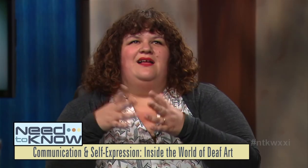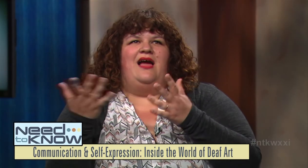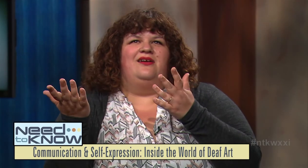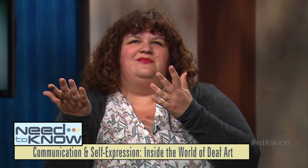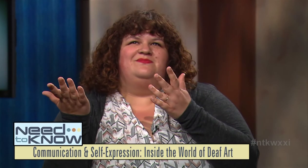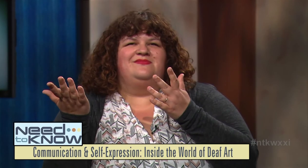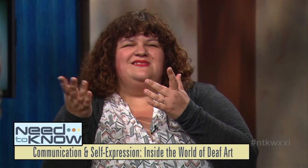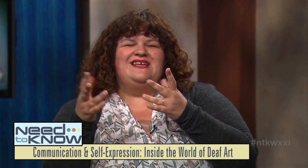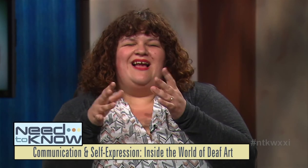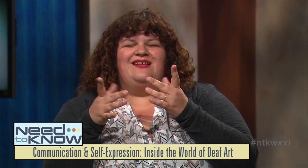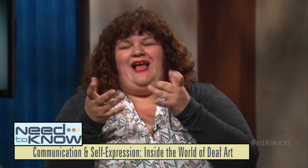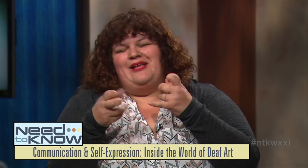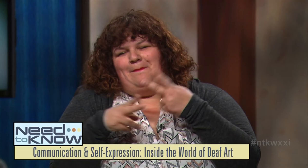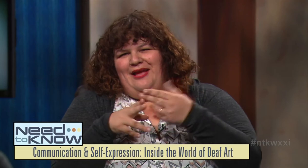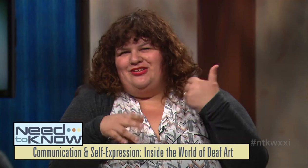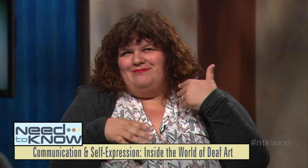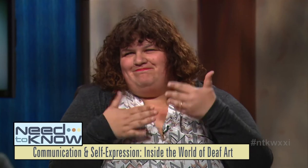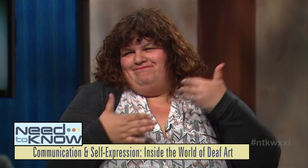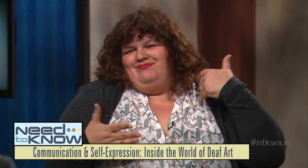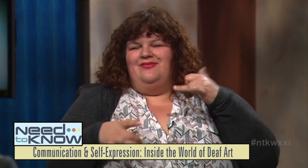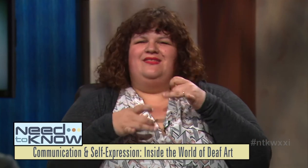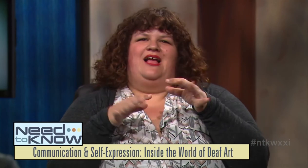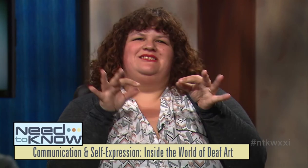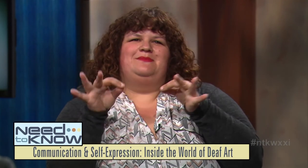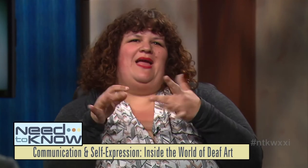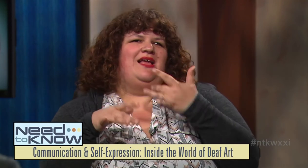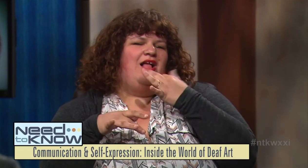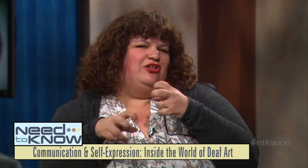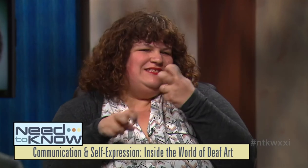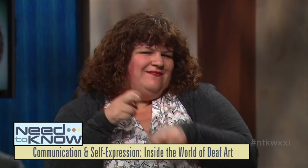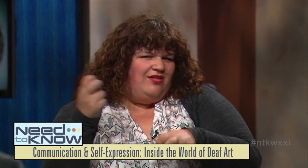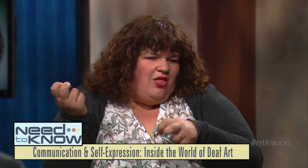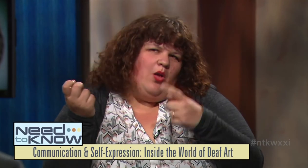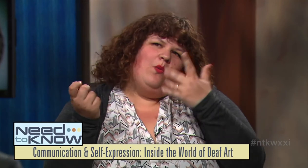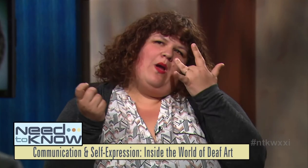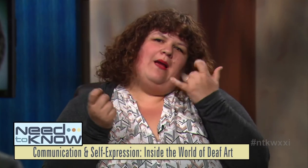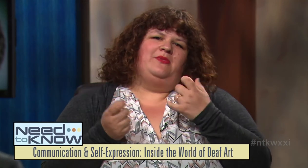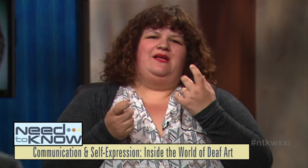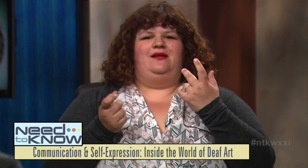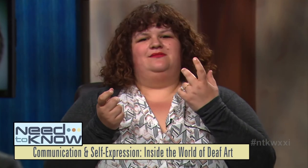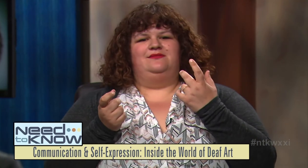WELL AS I MENTIONED BEFORE PICKING COLORS IS